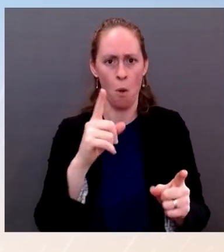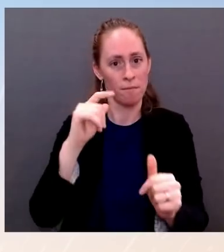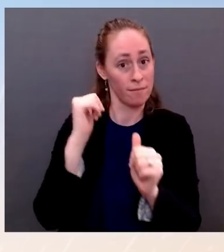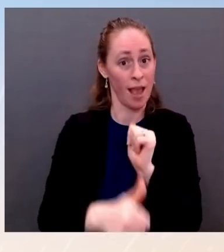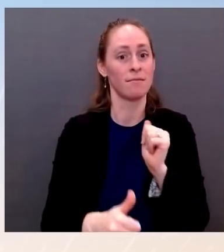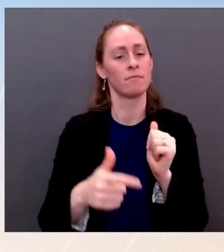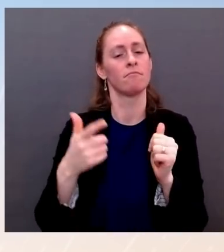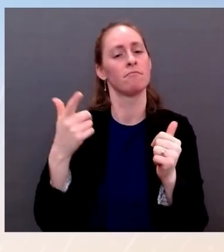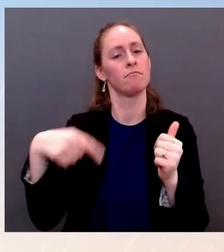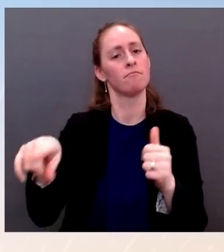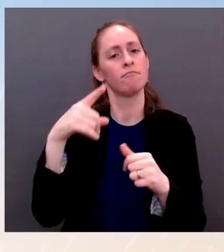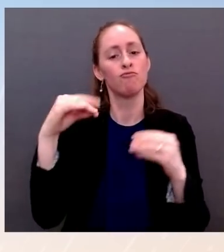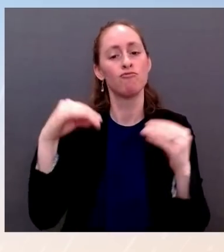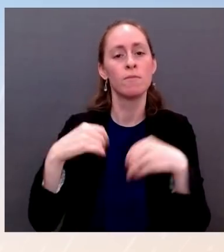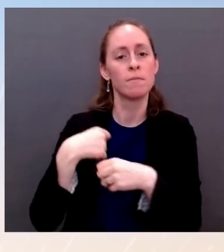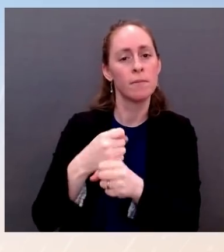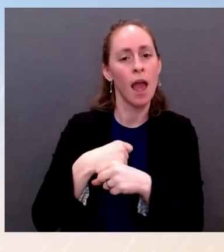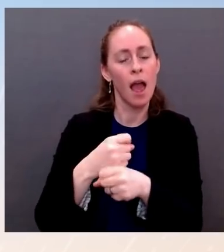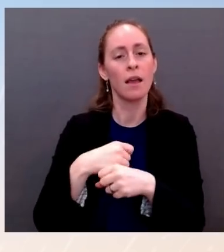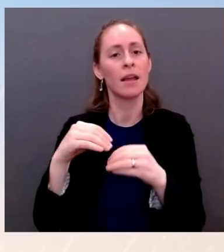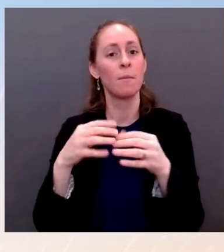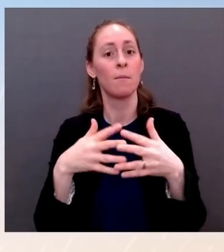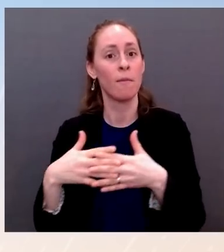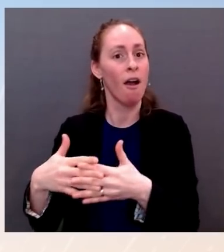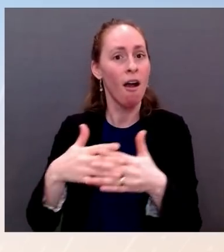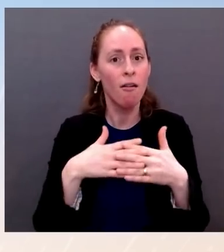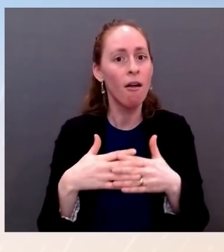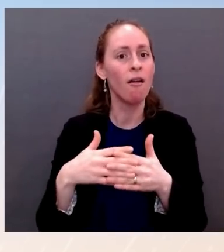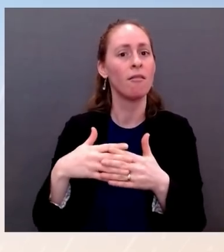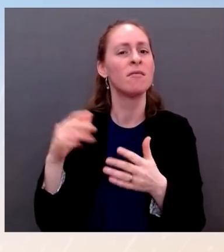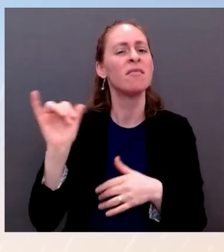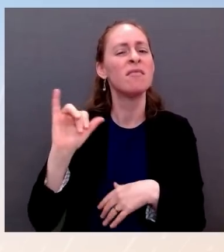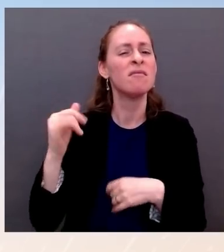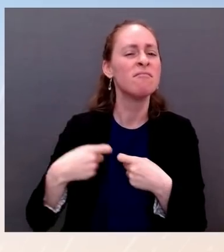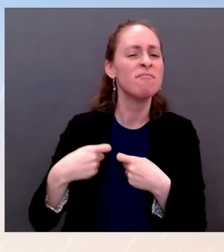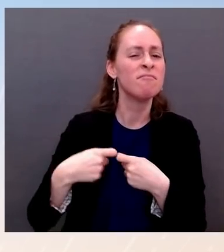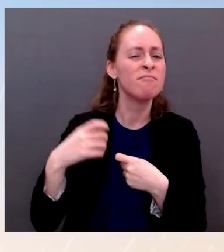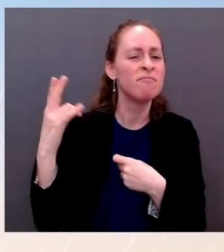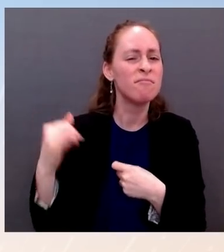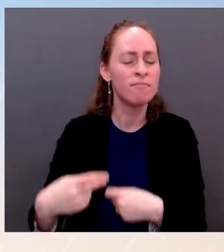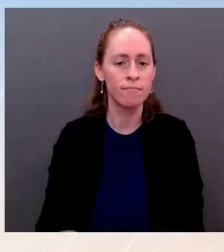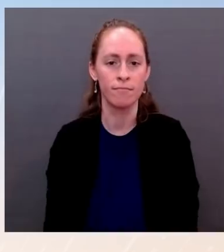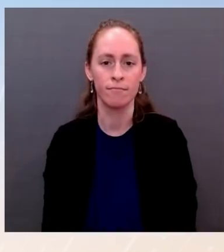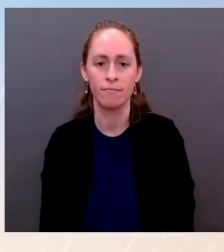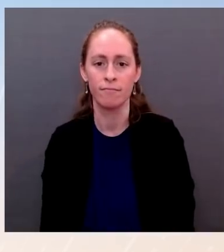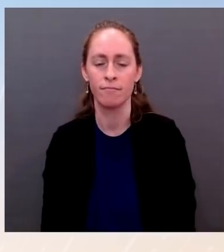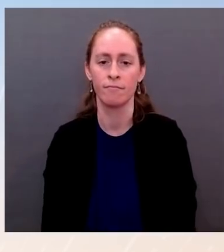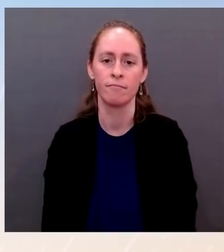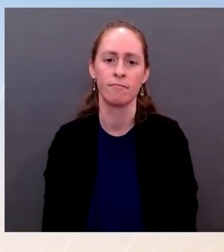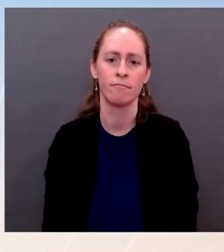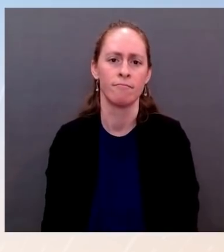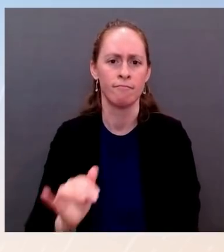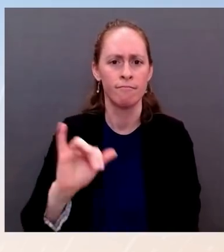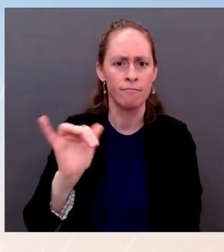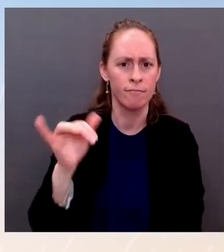like we've seen price increases in the meat industry and others. And that will help bring down costs for Americans. So, there is certainly a significant,